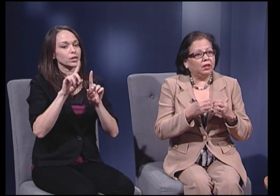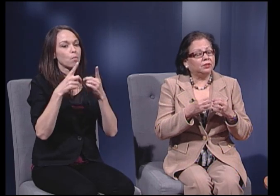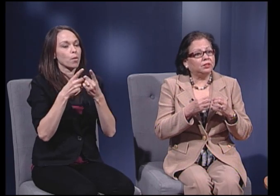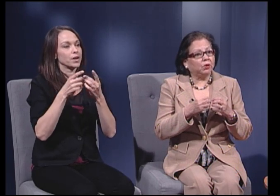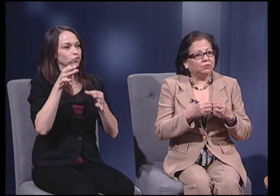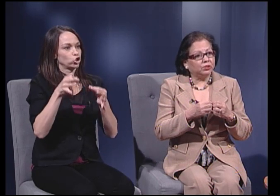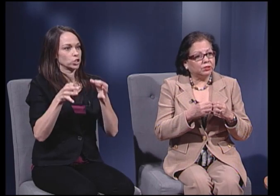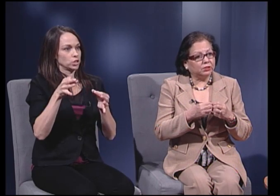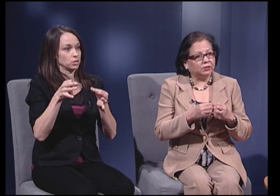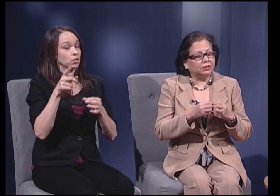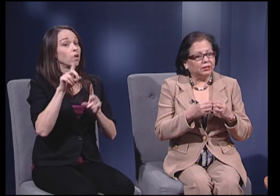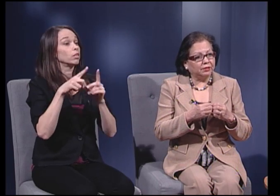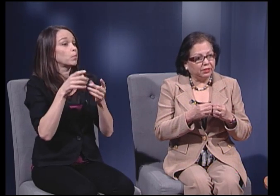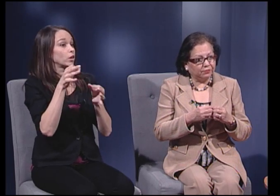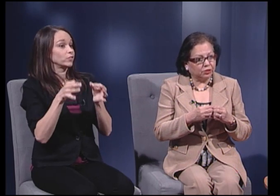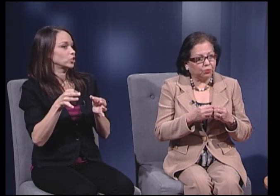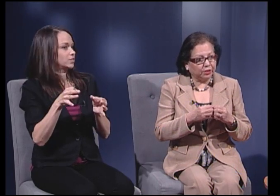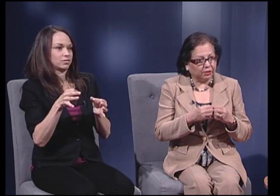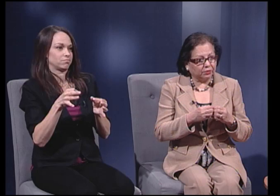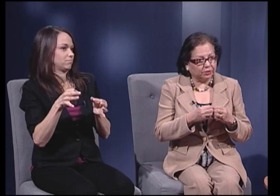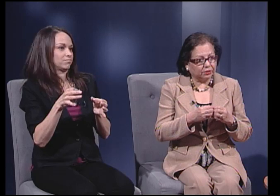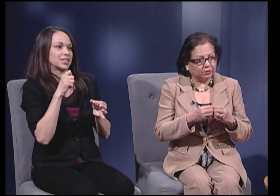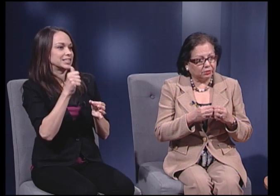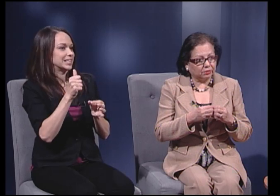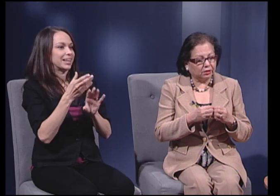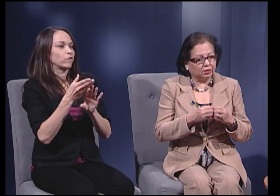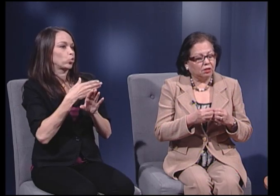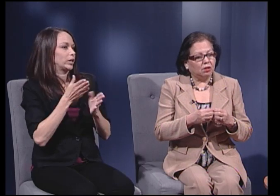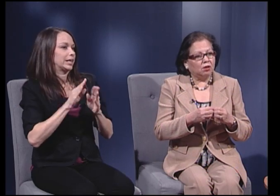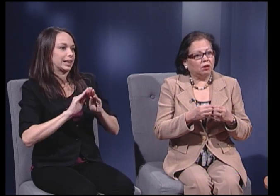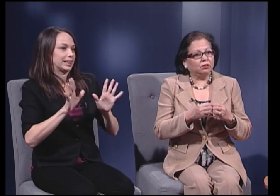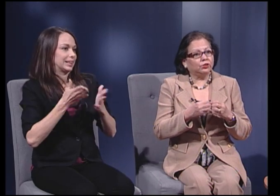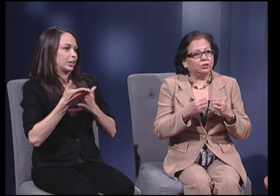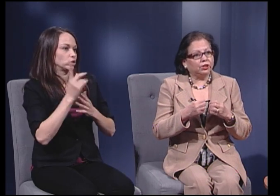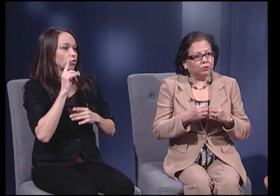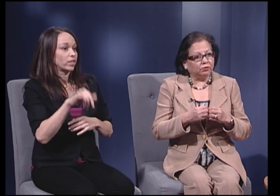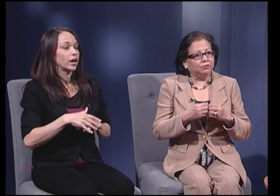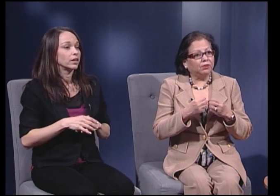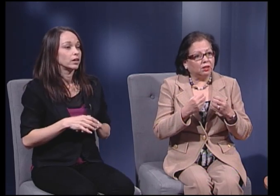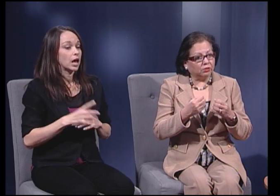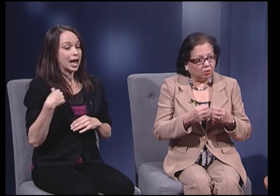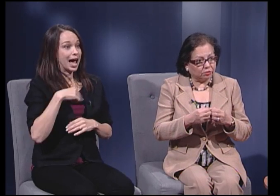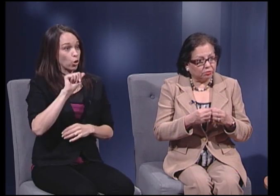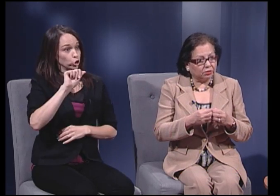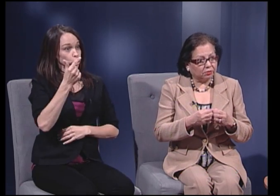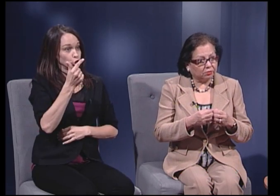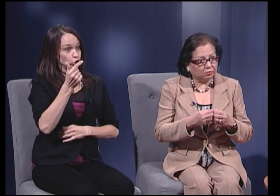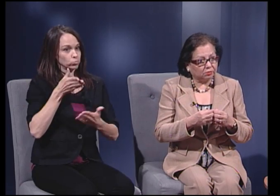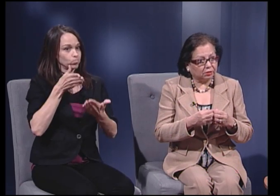And the Department of Justice did not give us pre-clearance. Our attorney general then filed the lawsuit, okay.